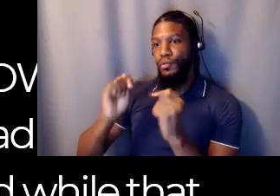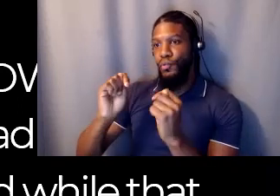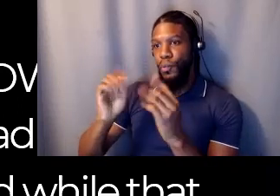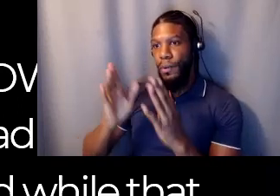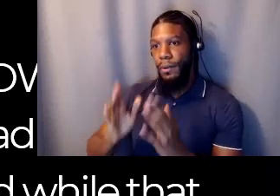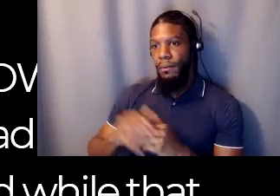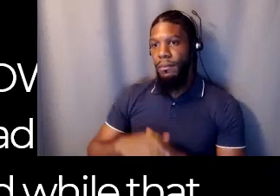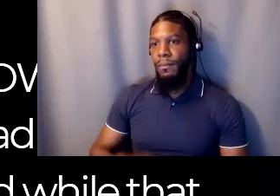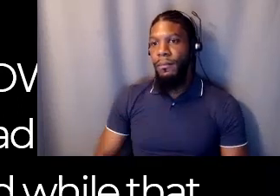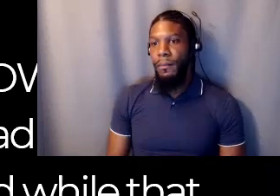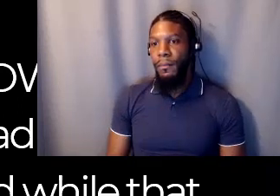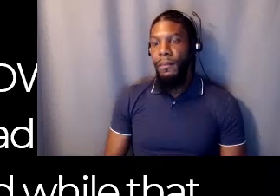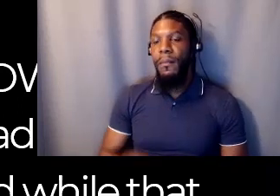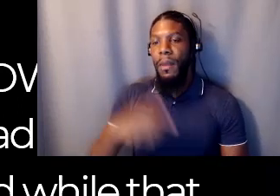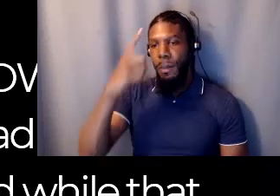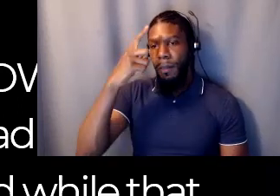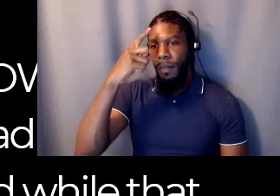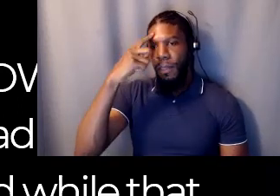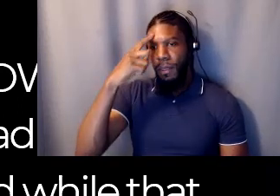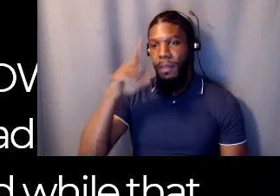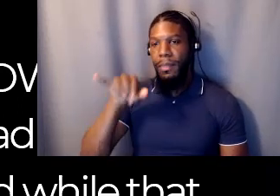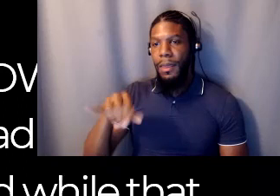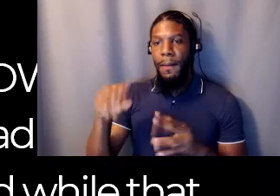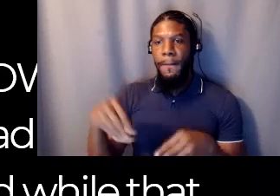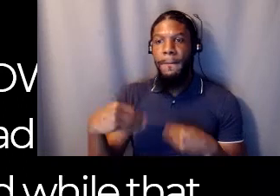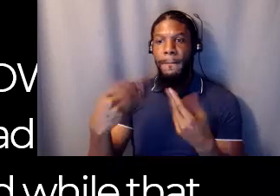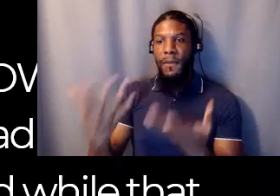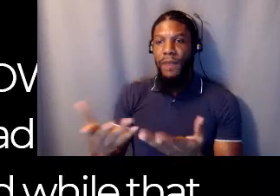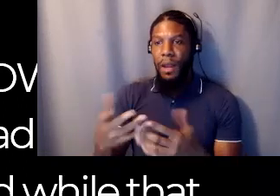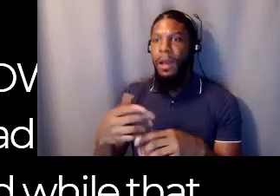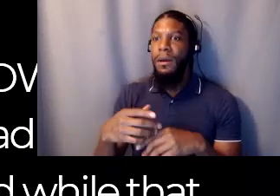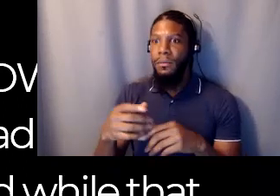and we start thinking about who is not using our services and why that might be the case.